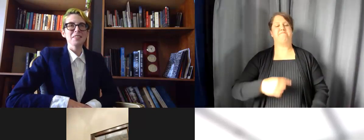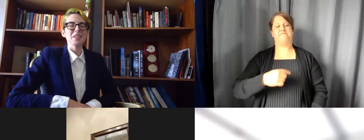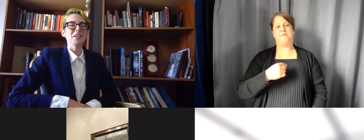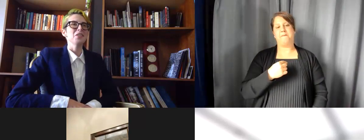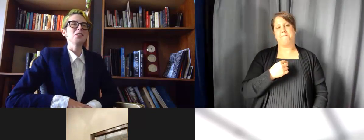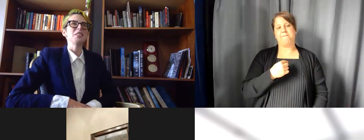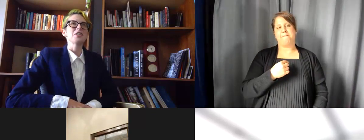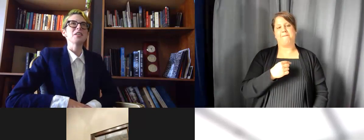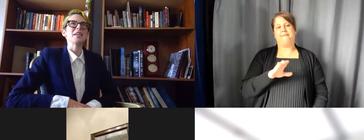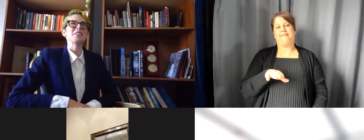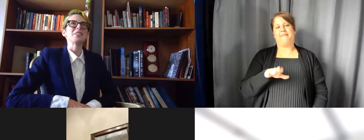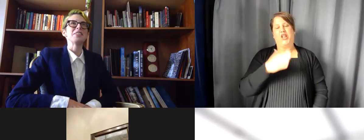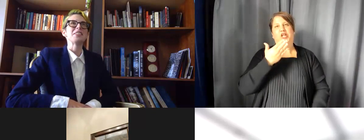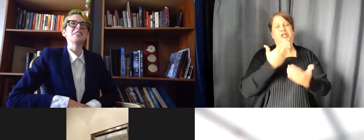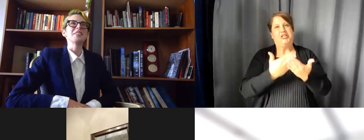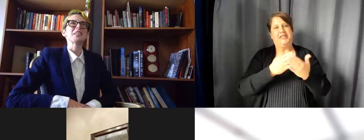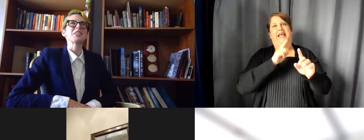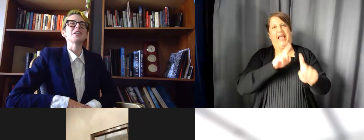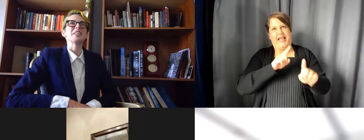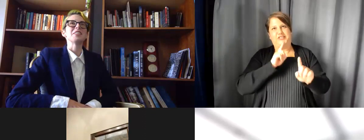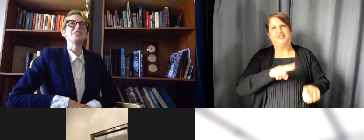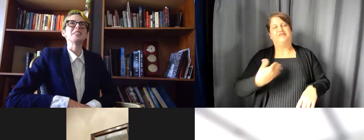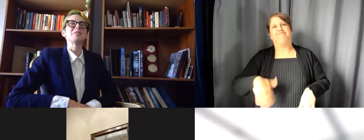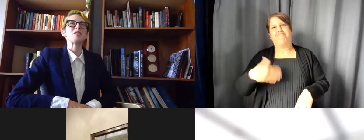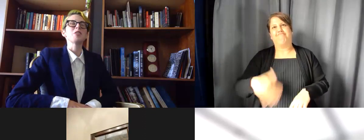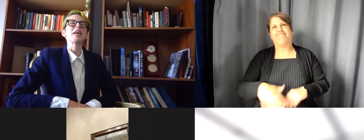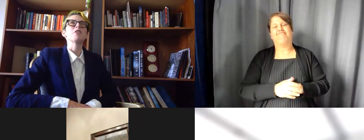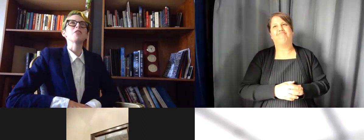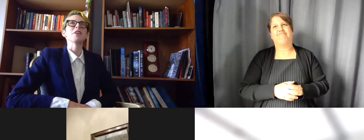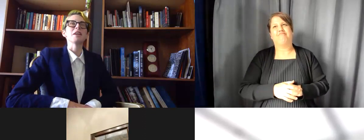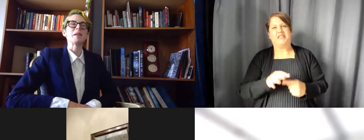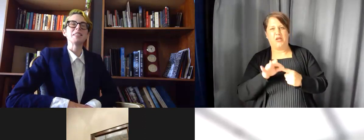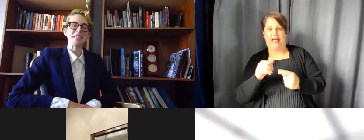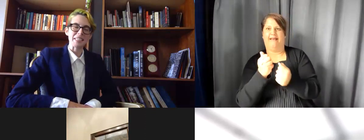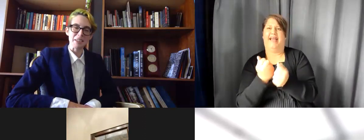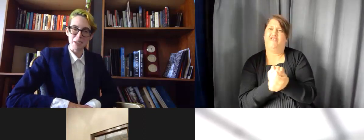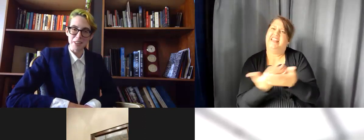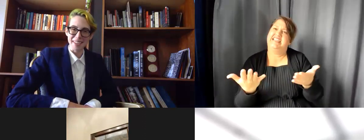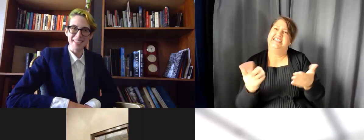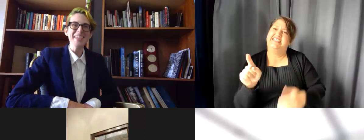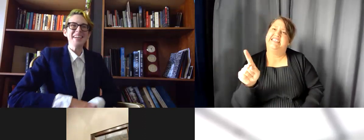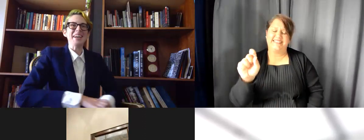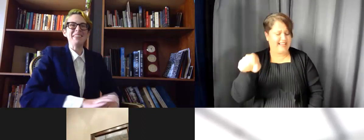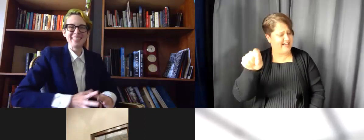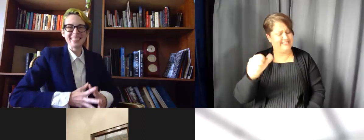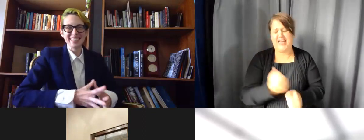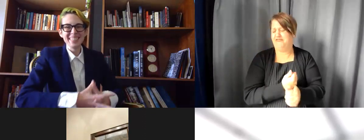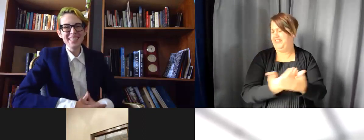Farrah Garland: oh, those are such good answers, such good answers, especially the everything. Because, yes, everything.